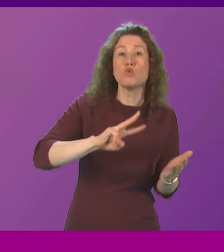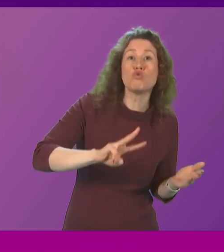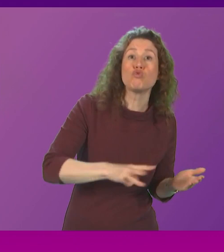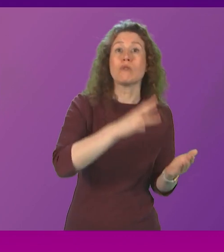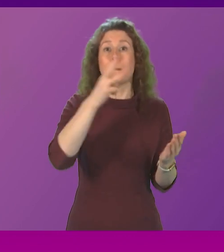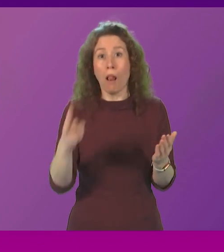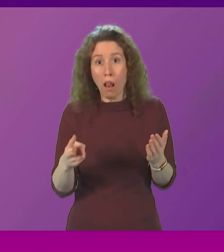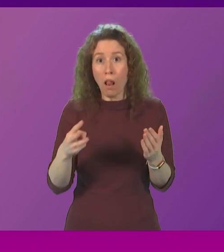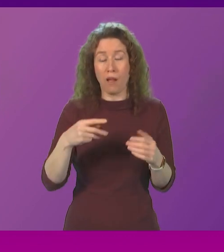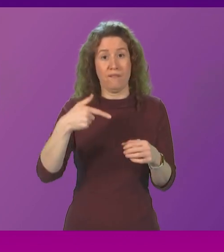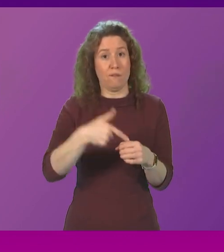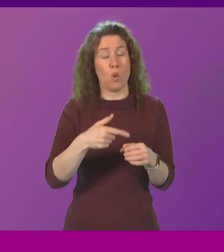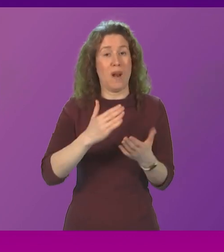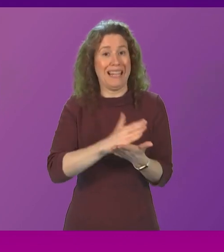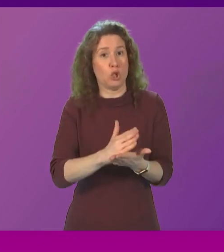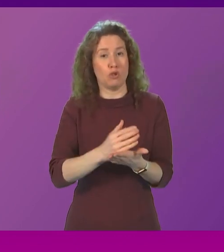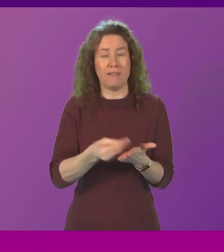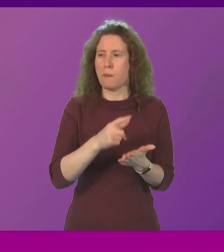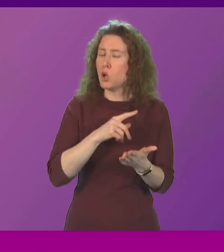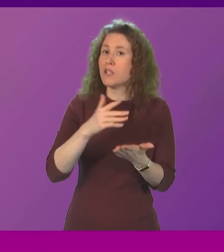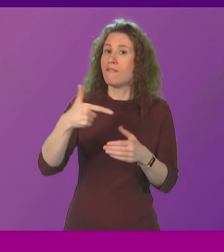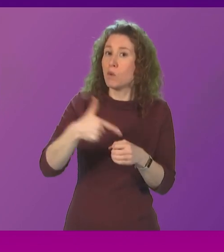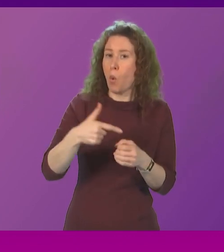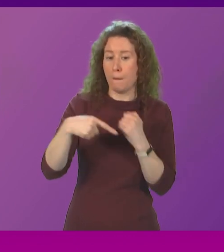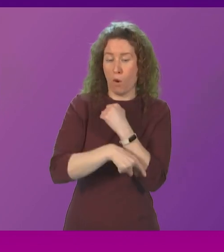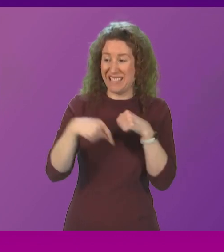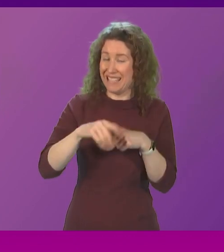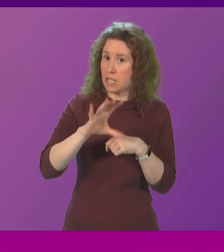fund. That is because fuel poverty in this country is a disgrace.